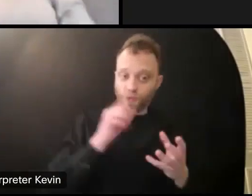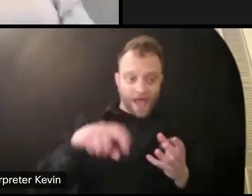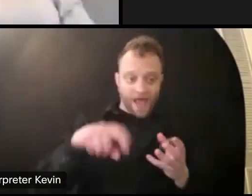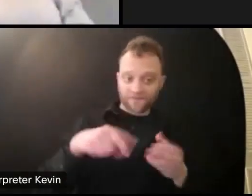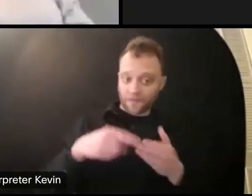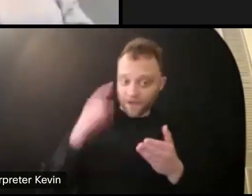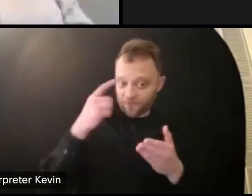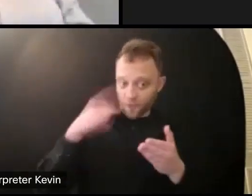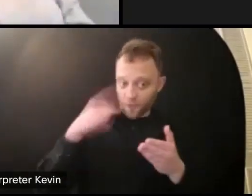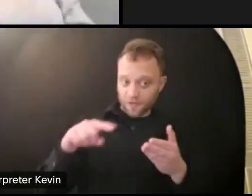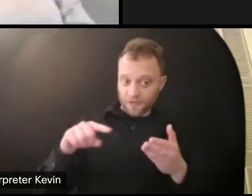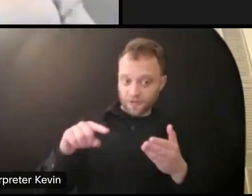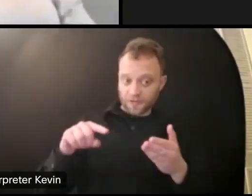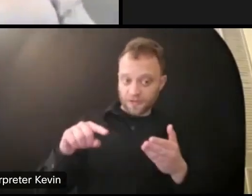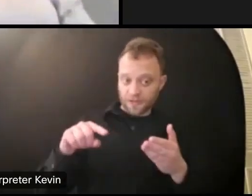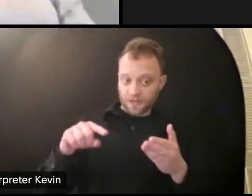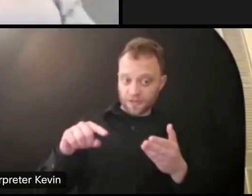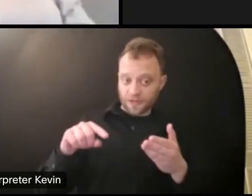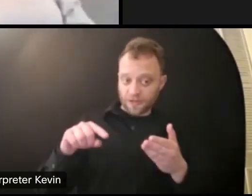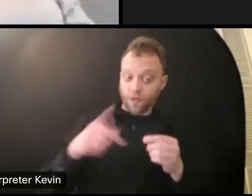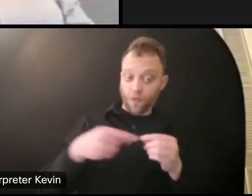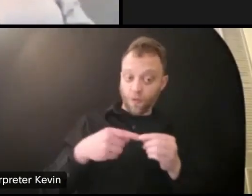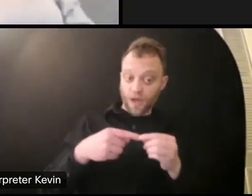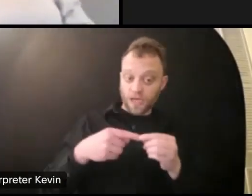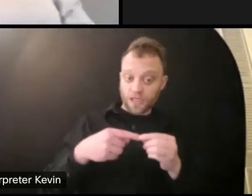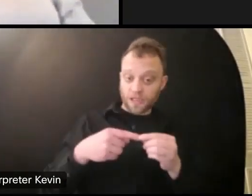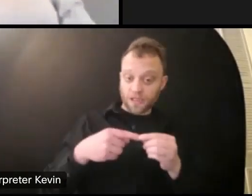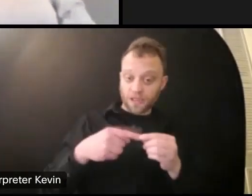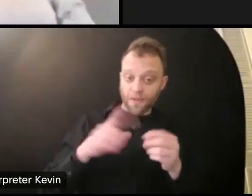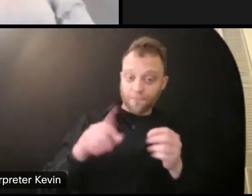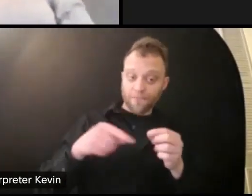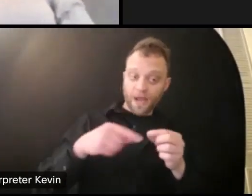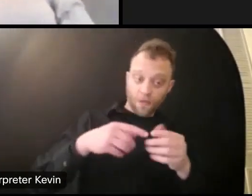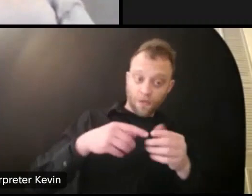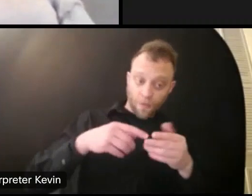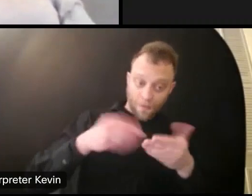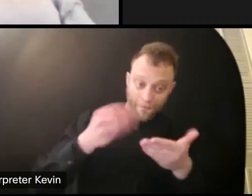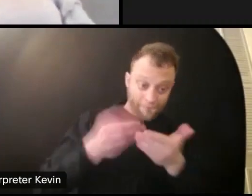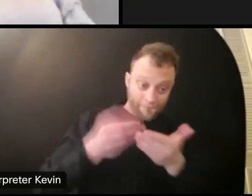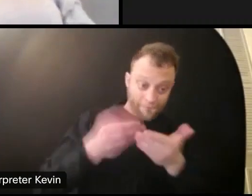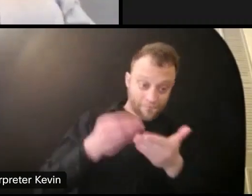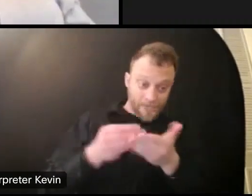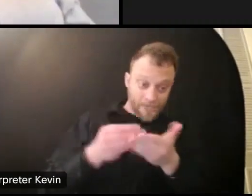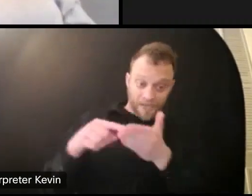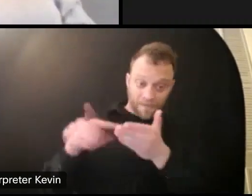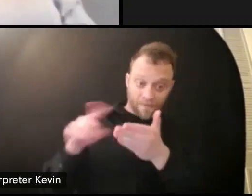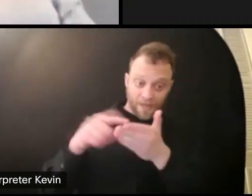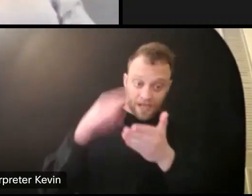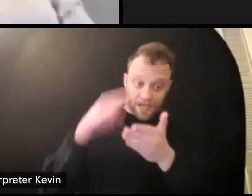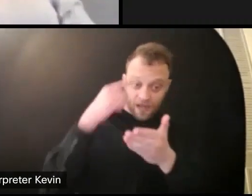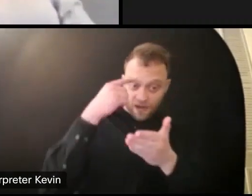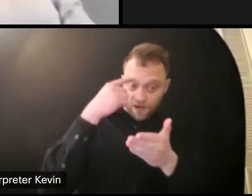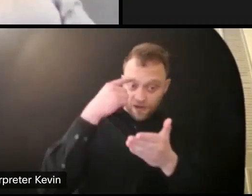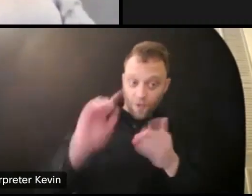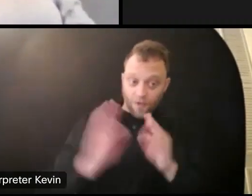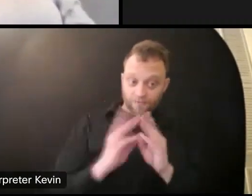I usually confer with with Dawn because she's the Whiz when it comes to money. (Pinkney) Okay,